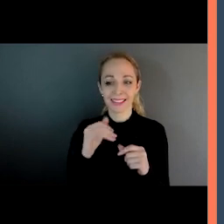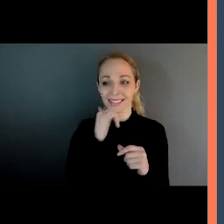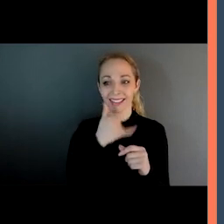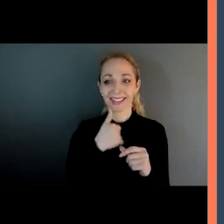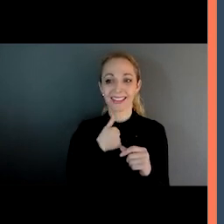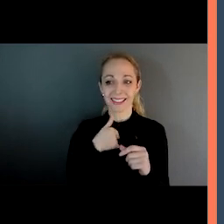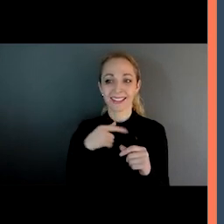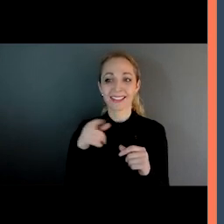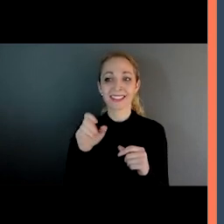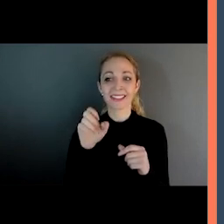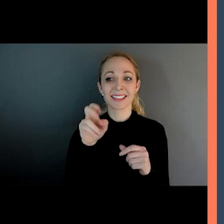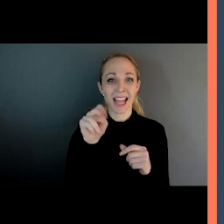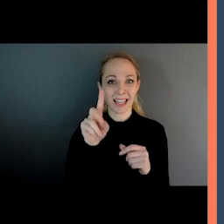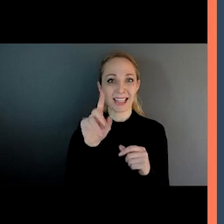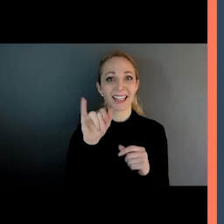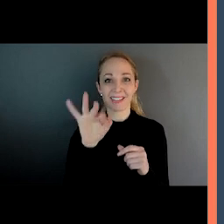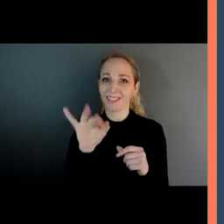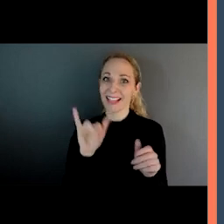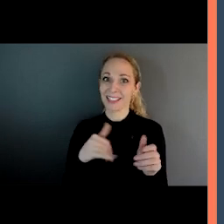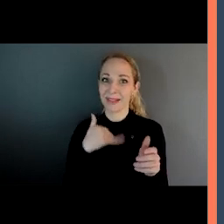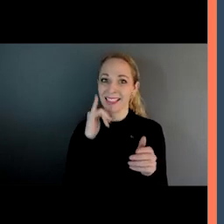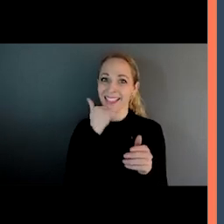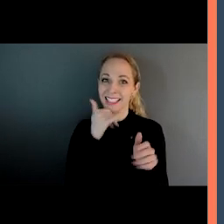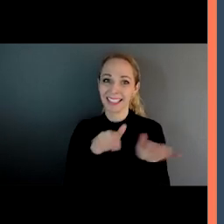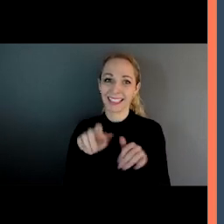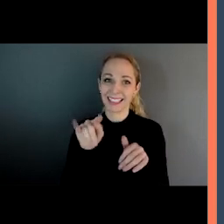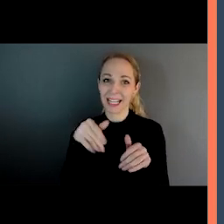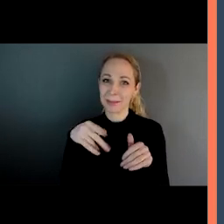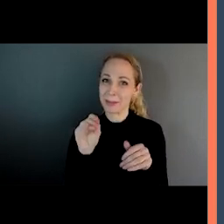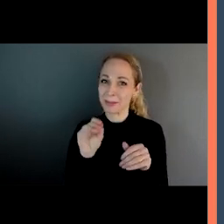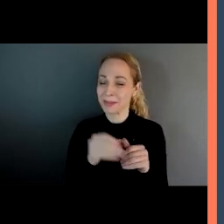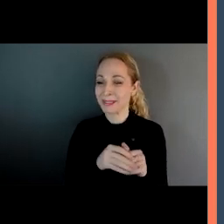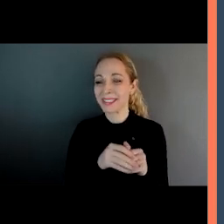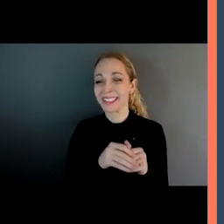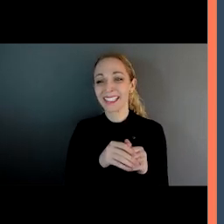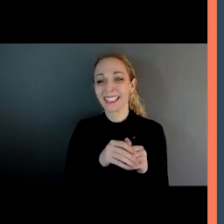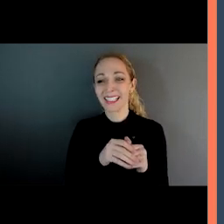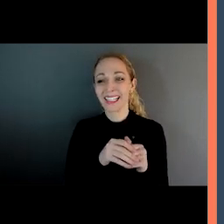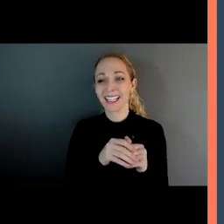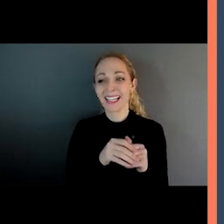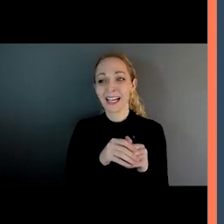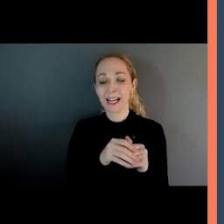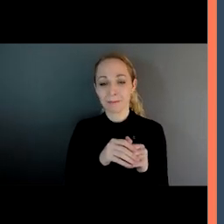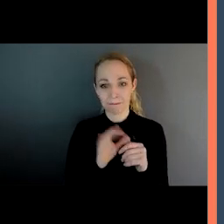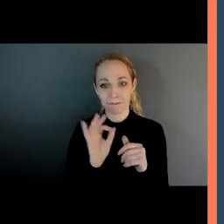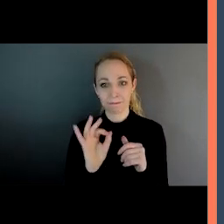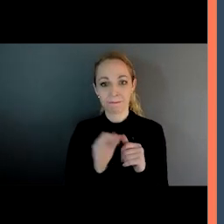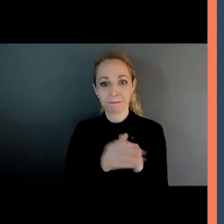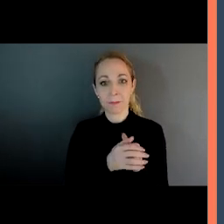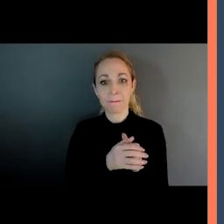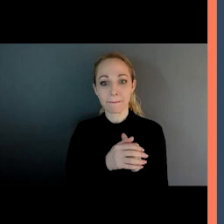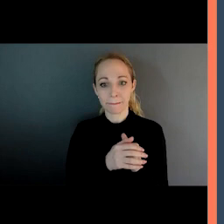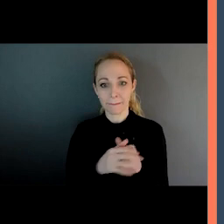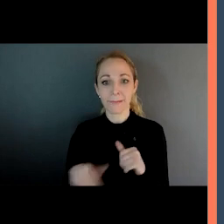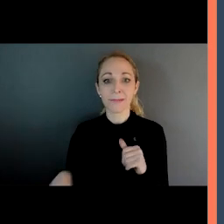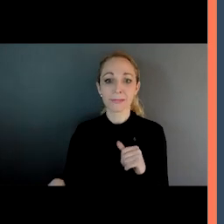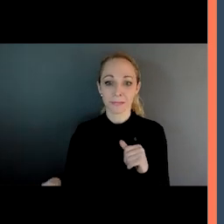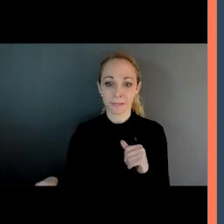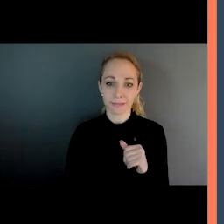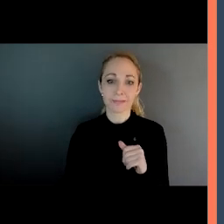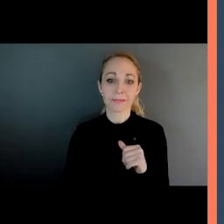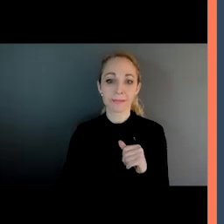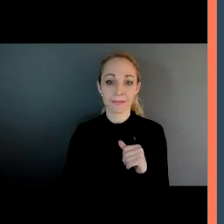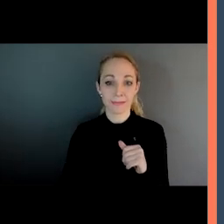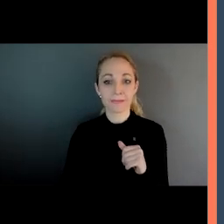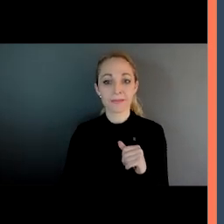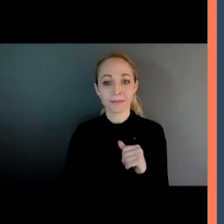IS THAT TYPO -- END IF.